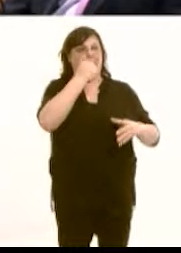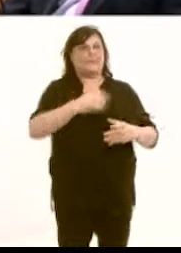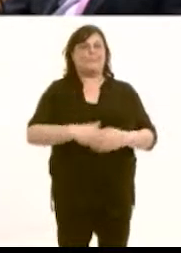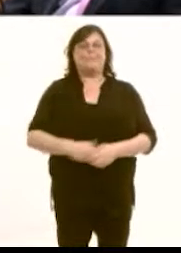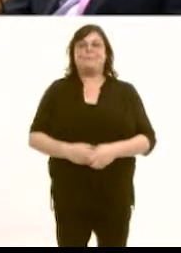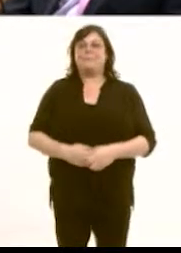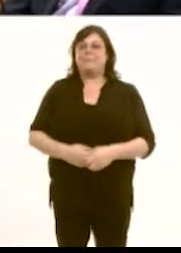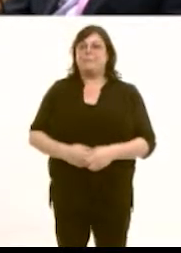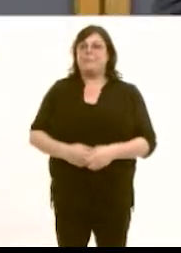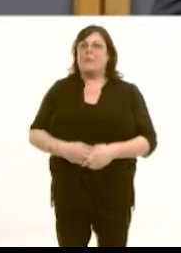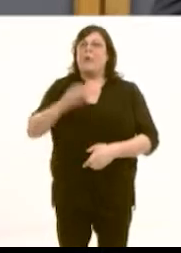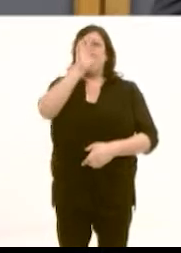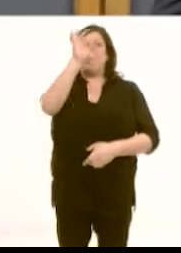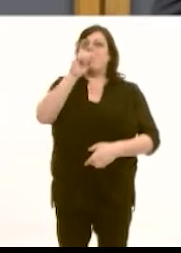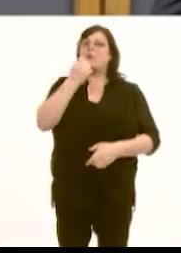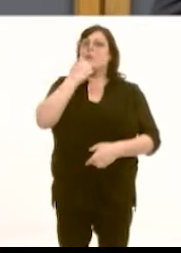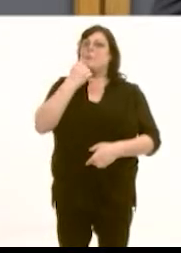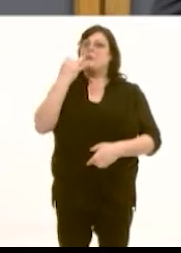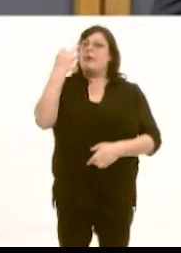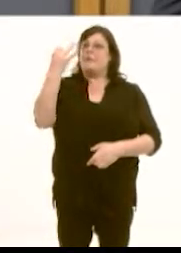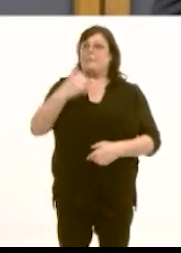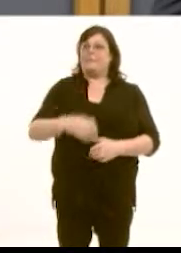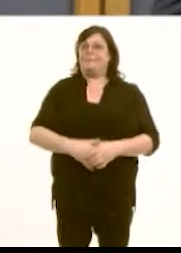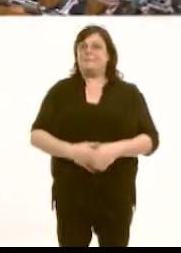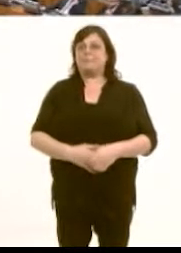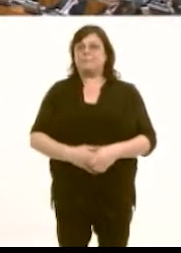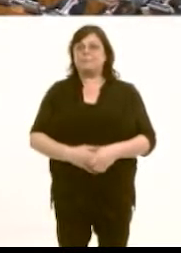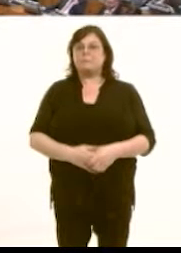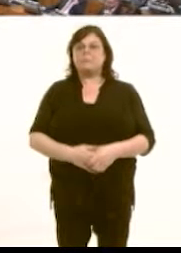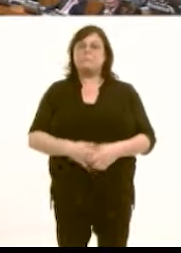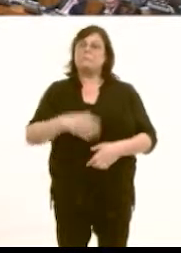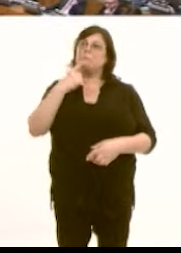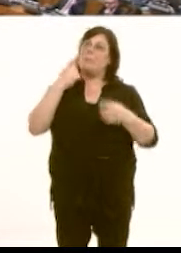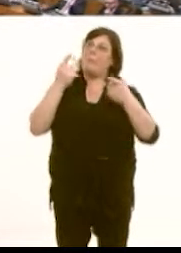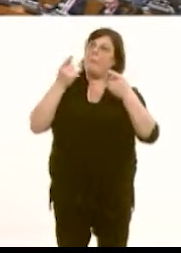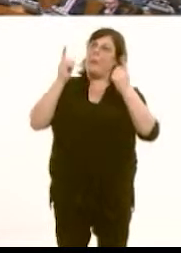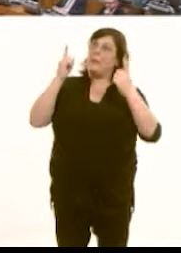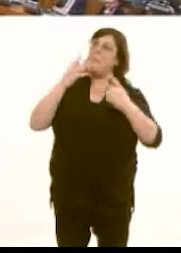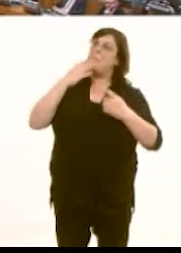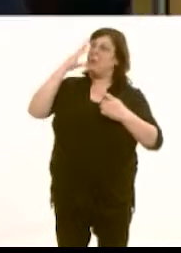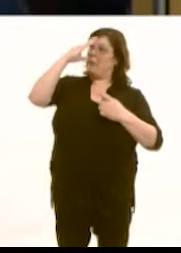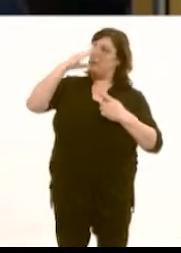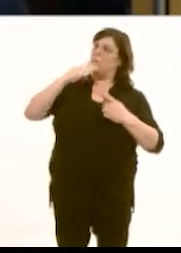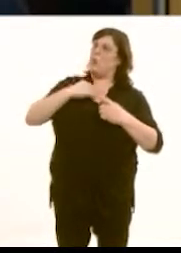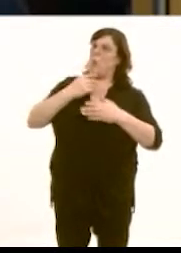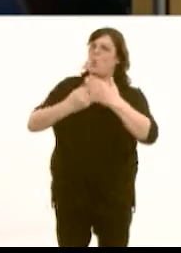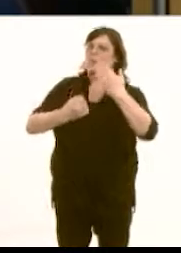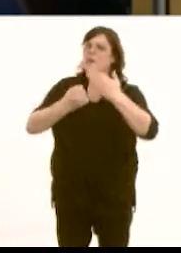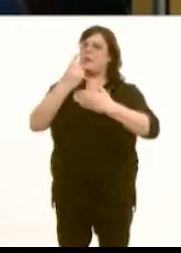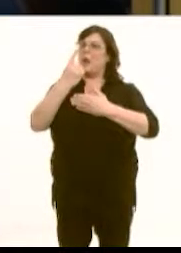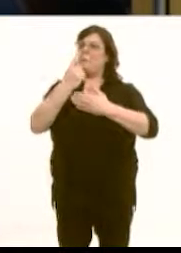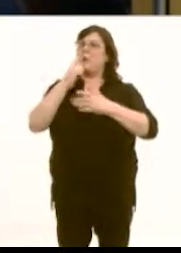No. Question 7, Bethan Jenkins. Bethan Jenkins: 7. A wnaiff y Prif Weinidog roi'r wybodaeth ddiweddaraf am gyfranogiad Llywodraeth Cymru ym mhrosiect twnnel y Rhondda?